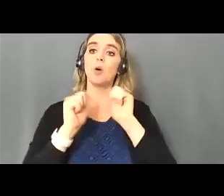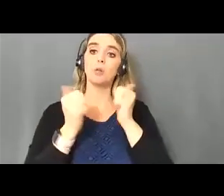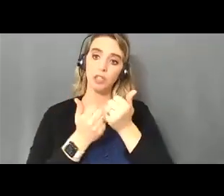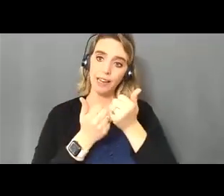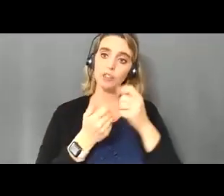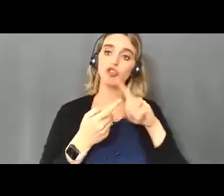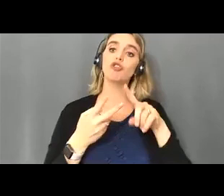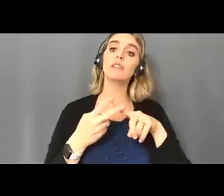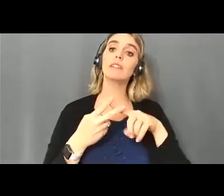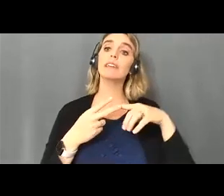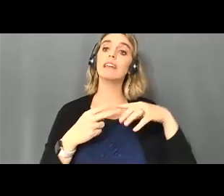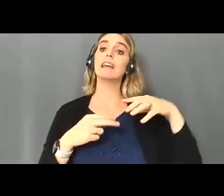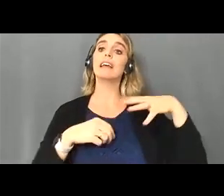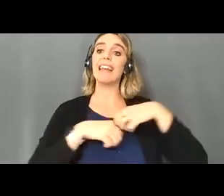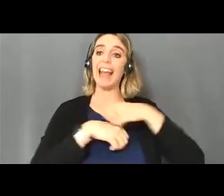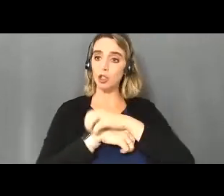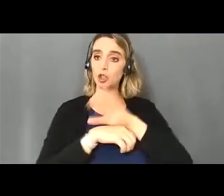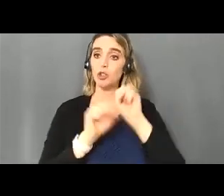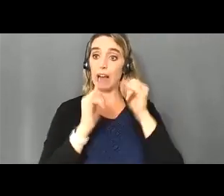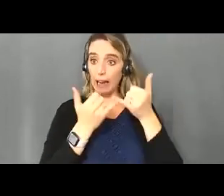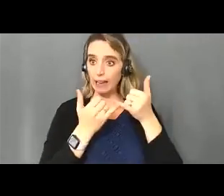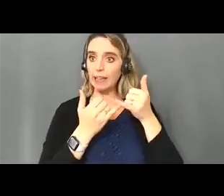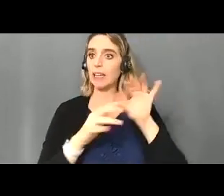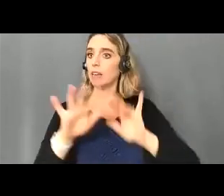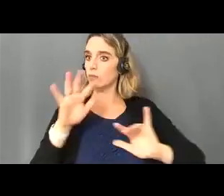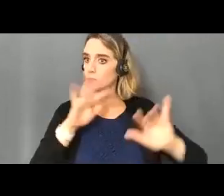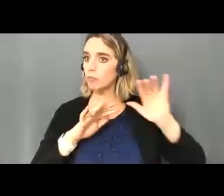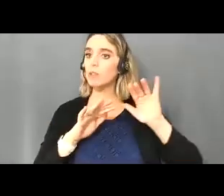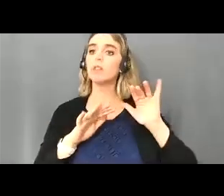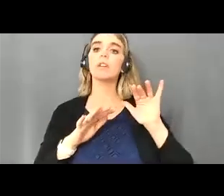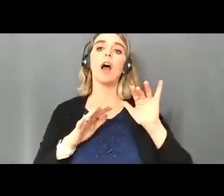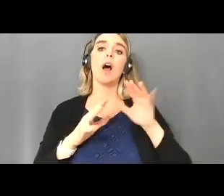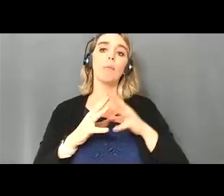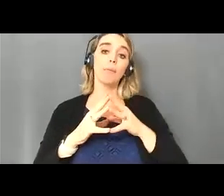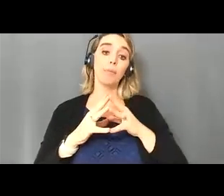the Cancer Society, things like that. And then medical providers.